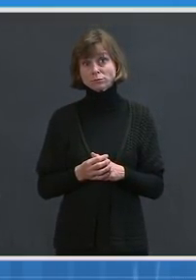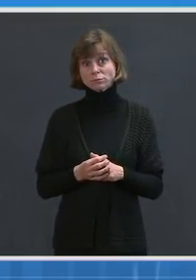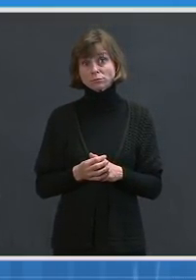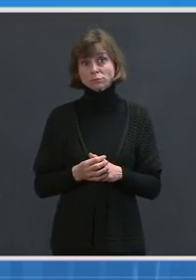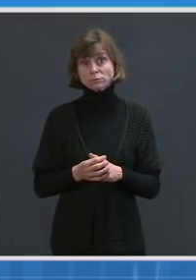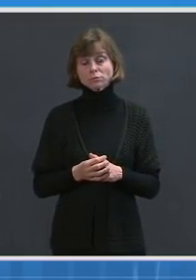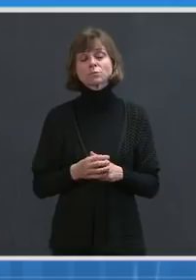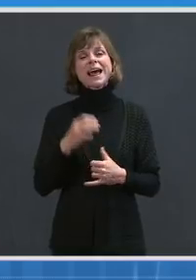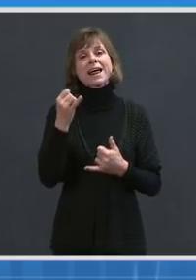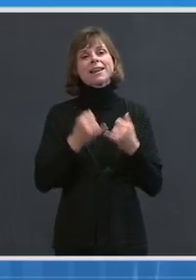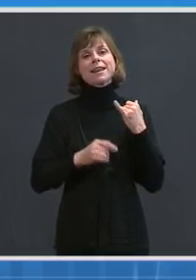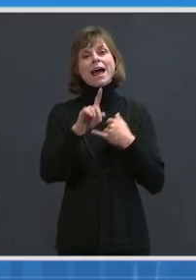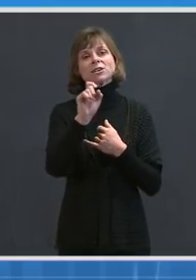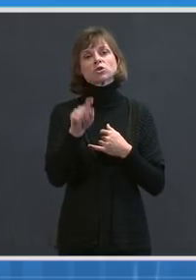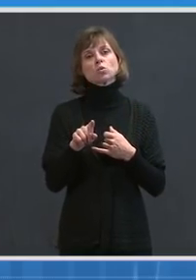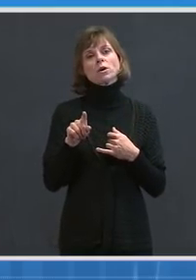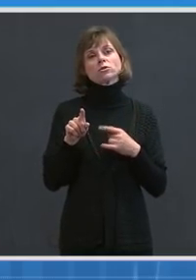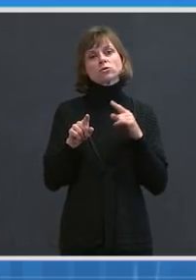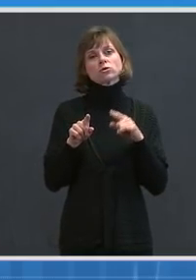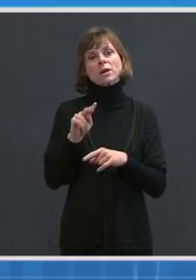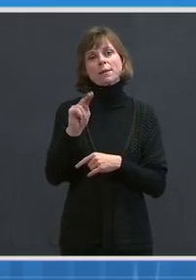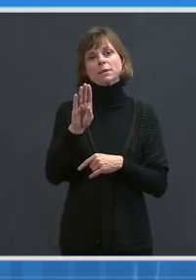Moderator: Last question will go to Kristen Welker at NBC.